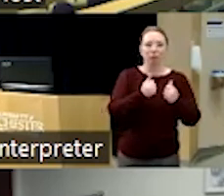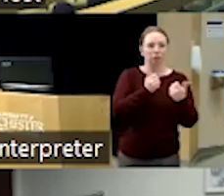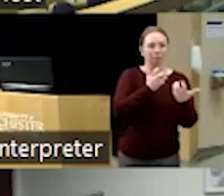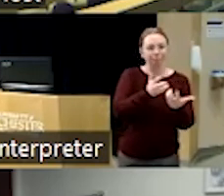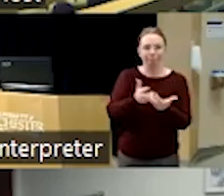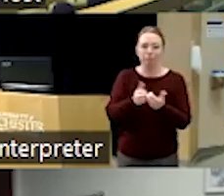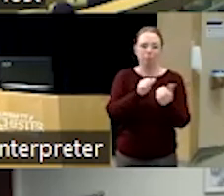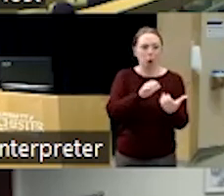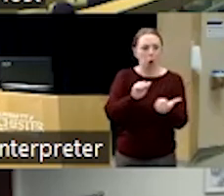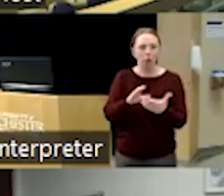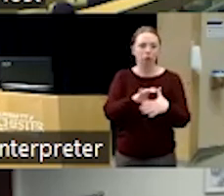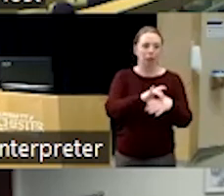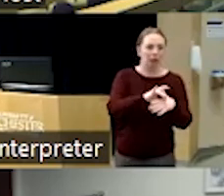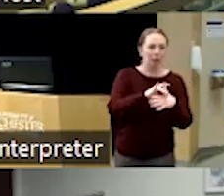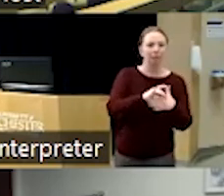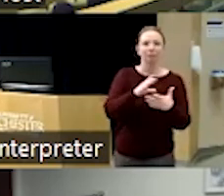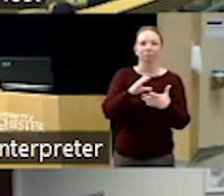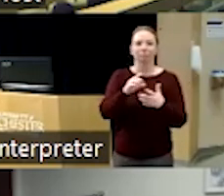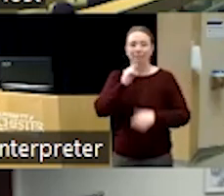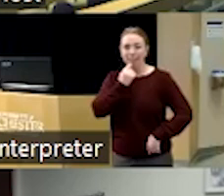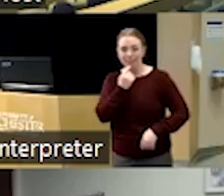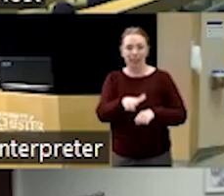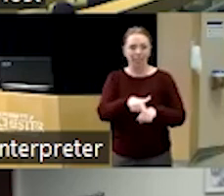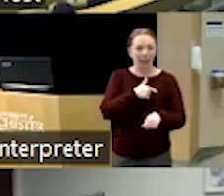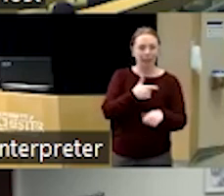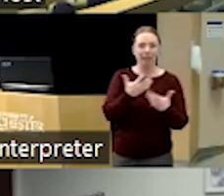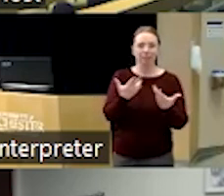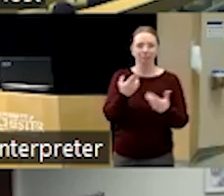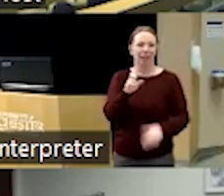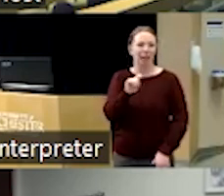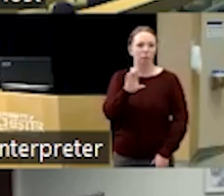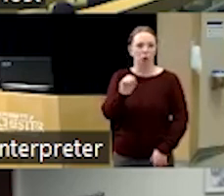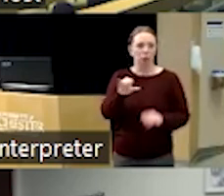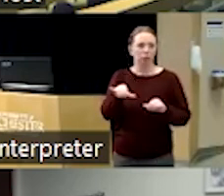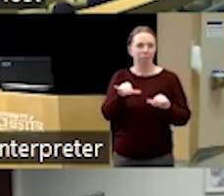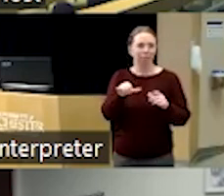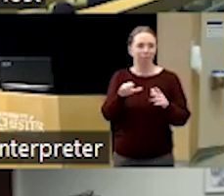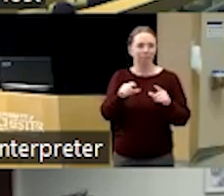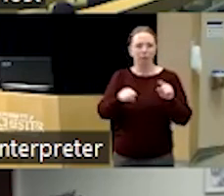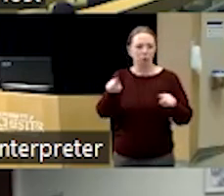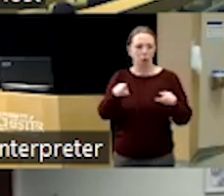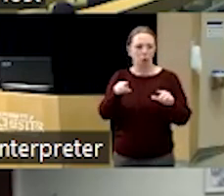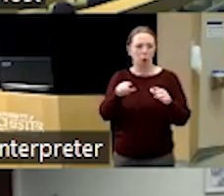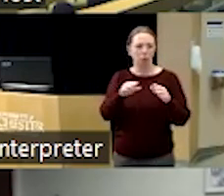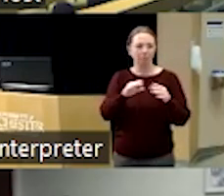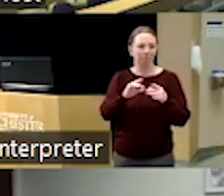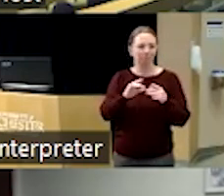outcome was very heterogenic so um you have to sort of keep this in mind um but I think